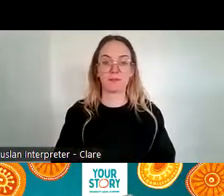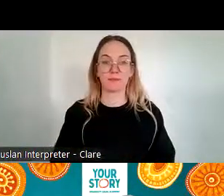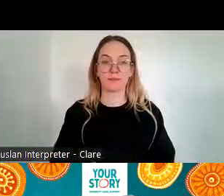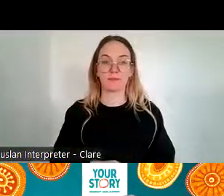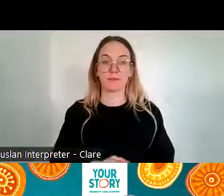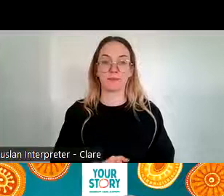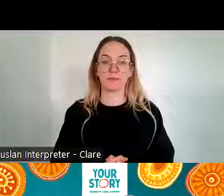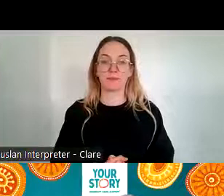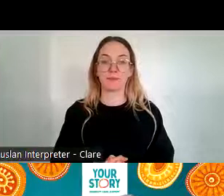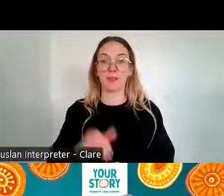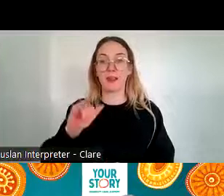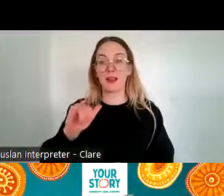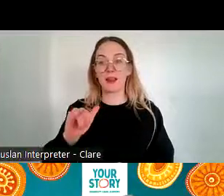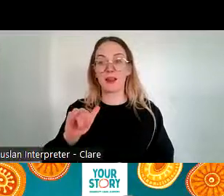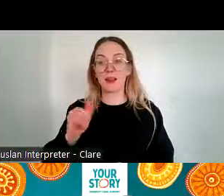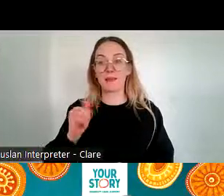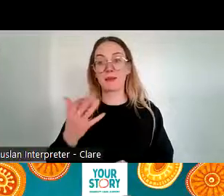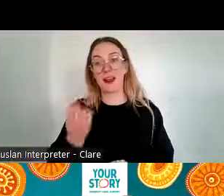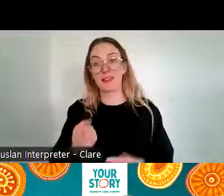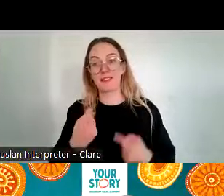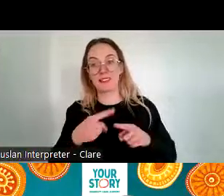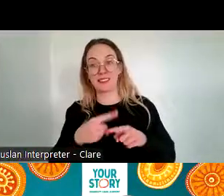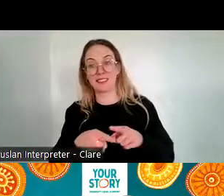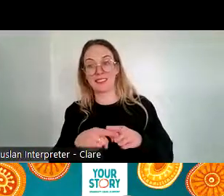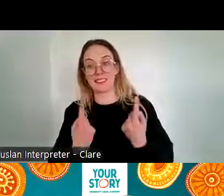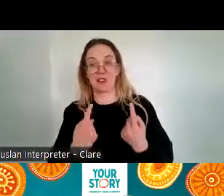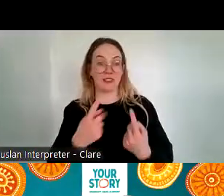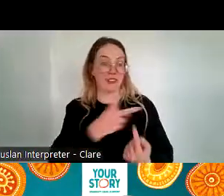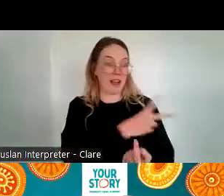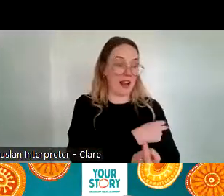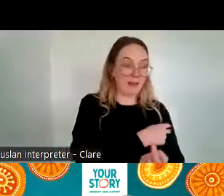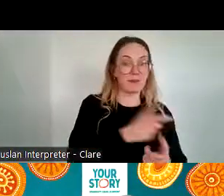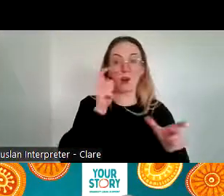for guardianship and the administration of guardianship orders may be disclosed or published.